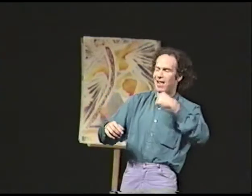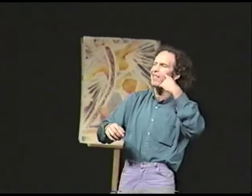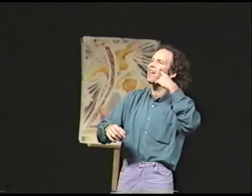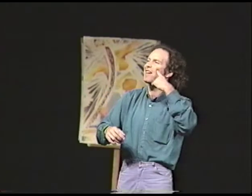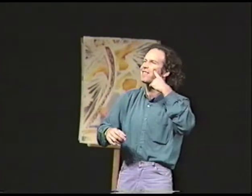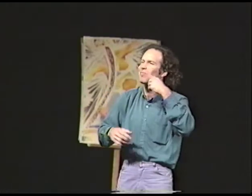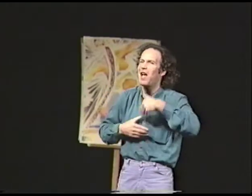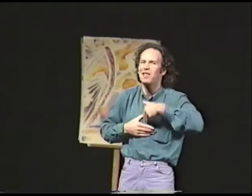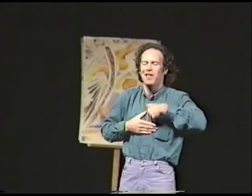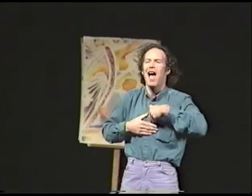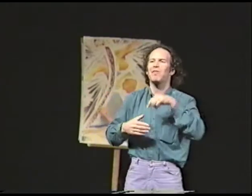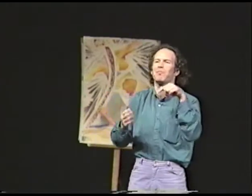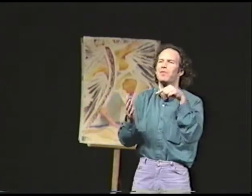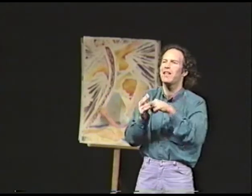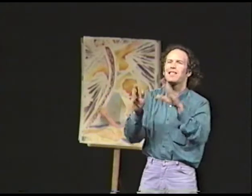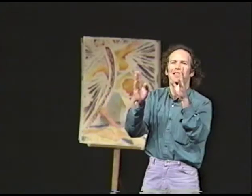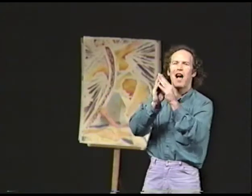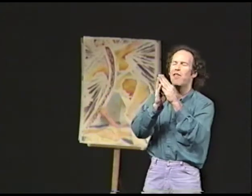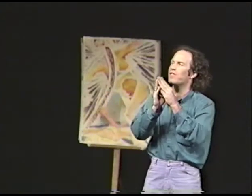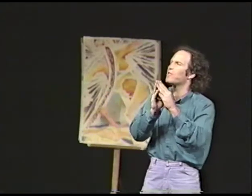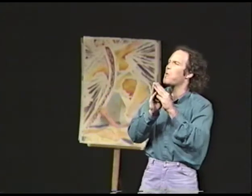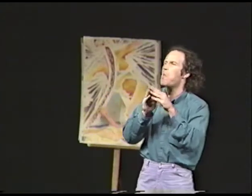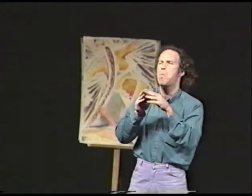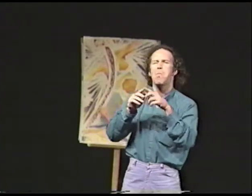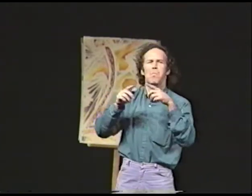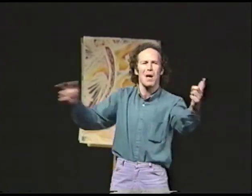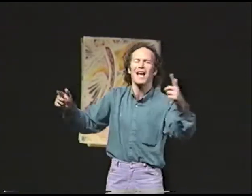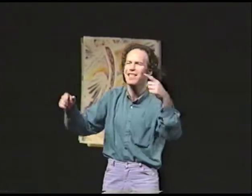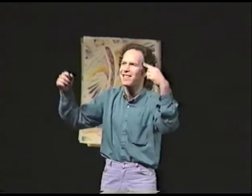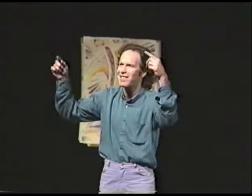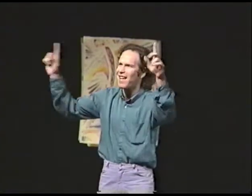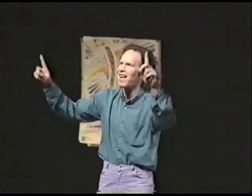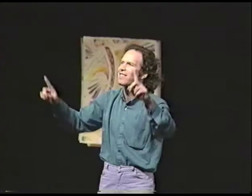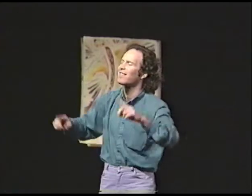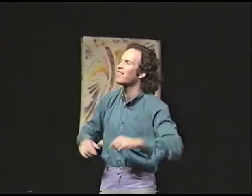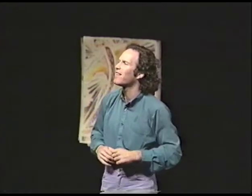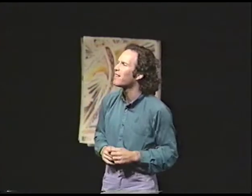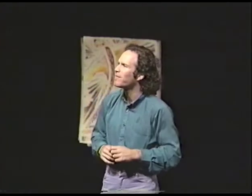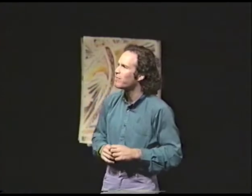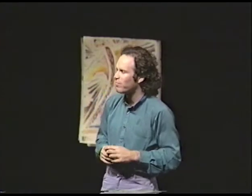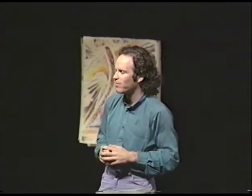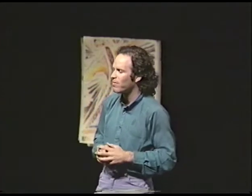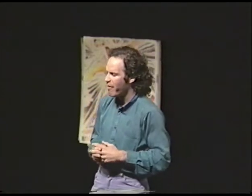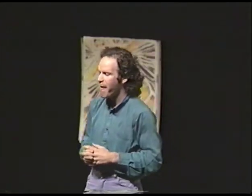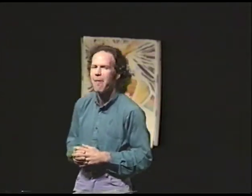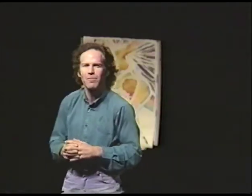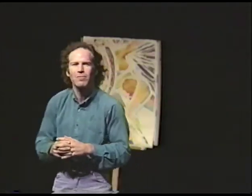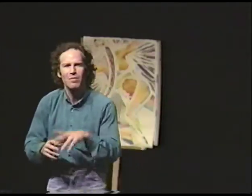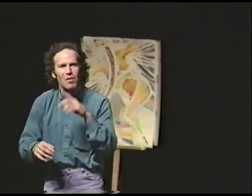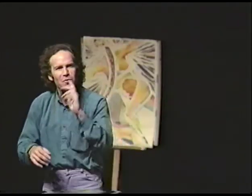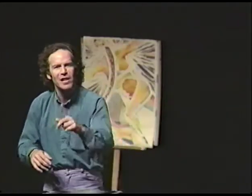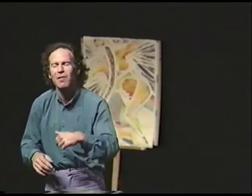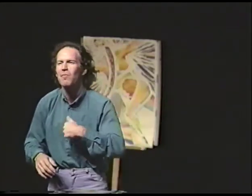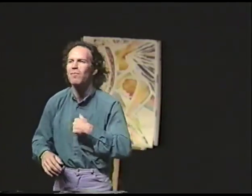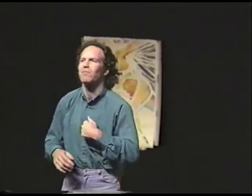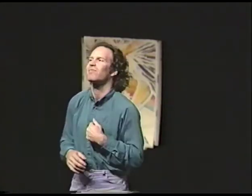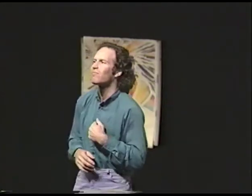And I want you to know that I think, inside myself, that this conference was a big success. Really.